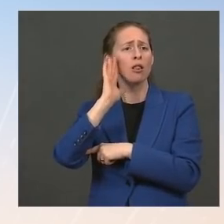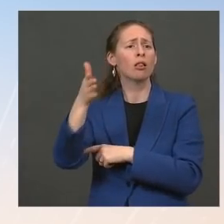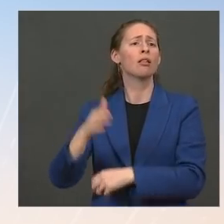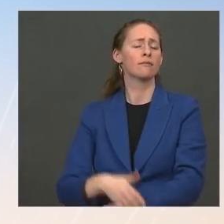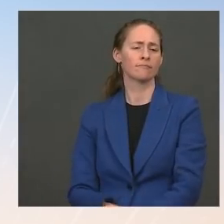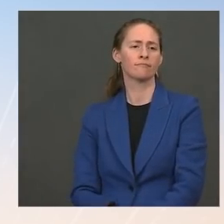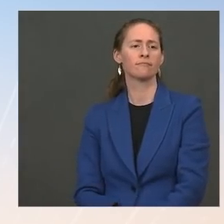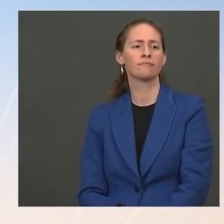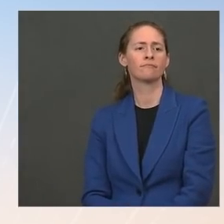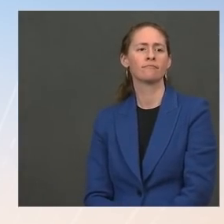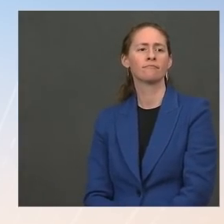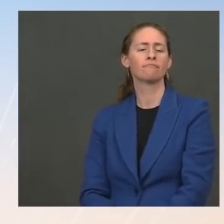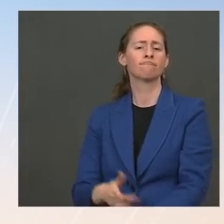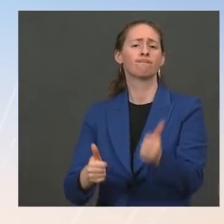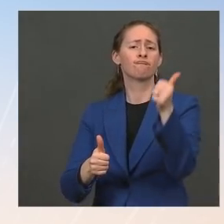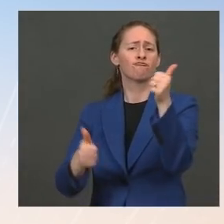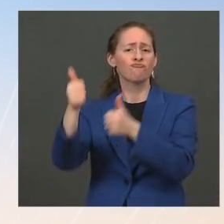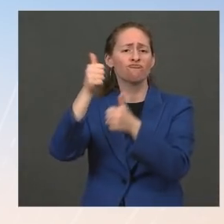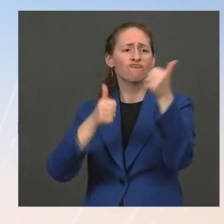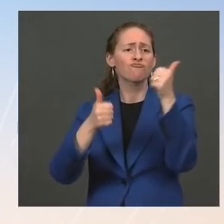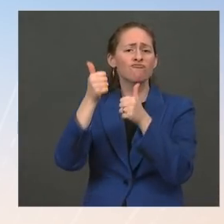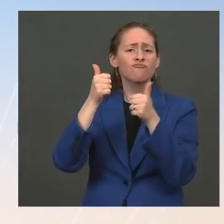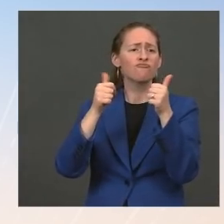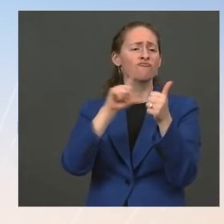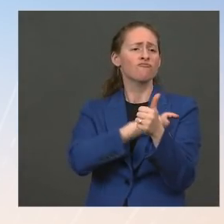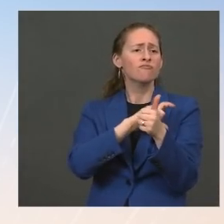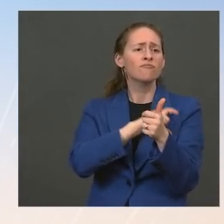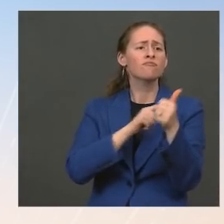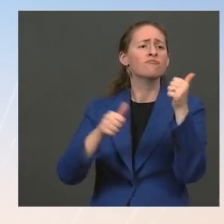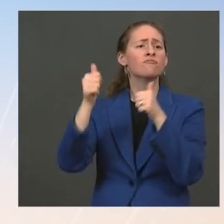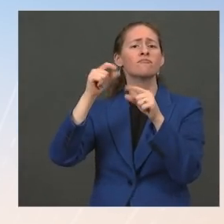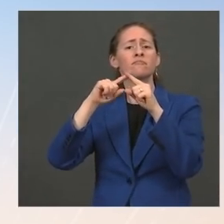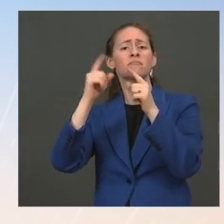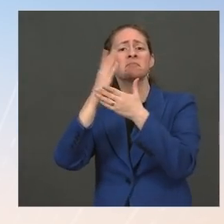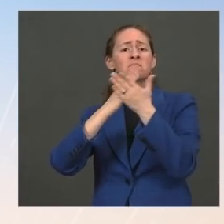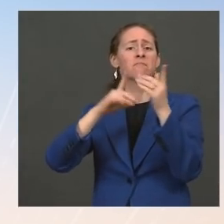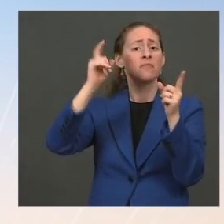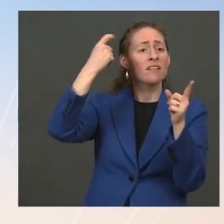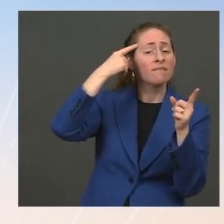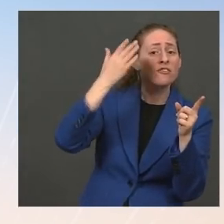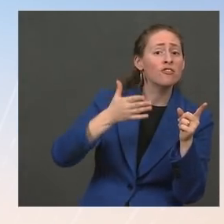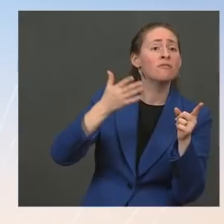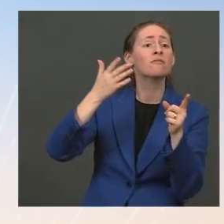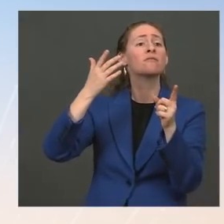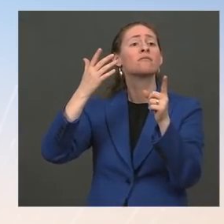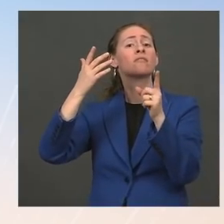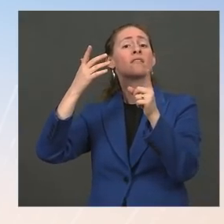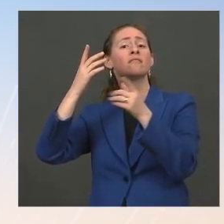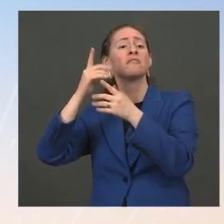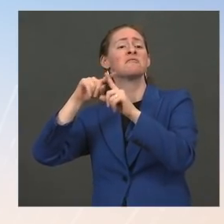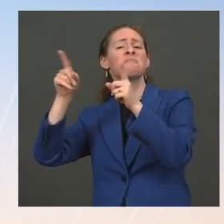and non-governmental leaders. I'm sure we will have more to convey as we get a little bit closer later this week.